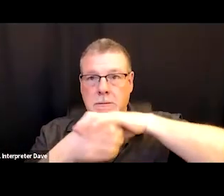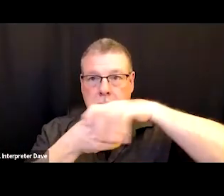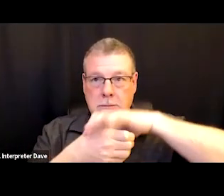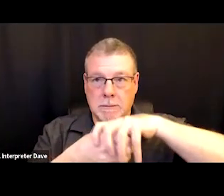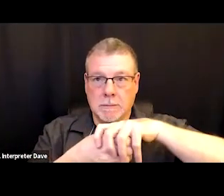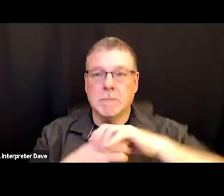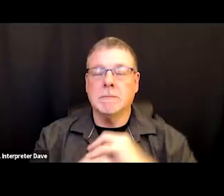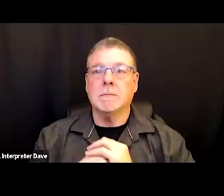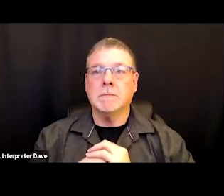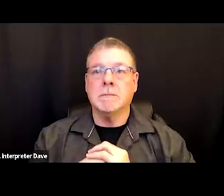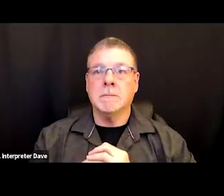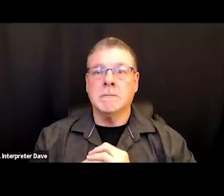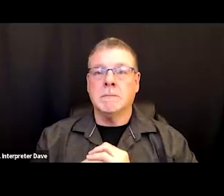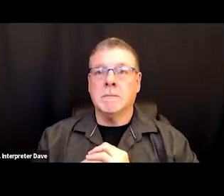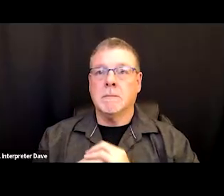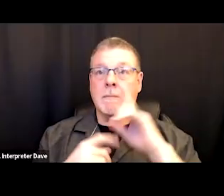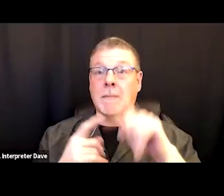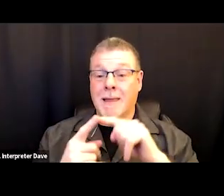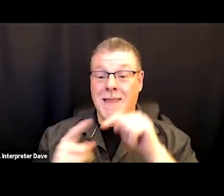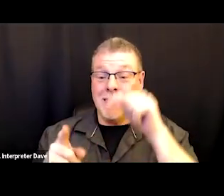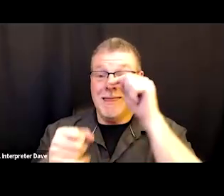and then that oral fluid test